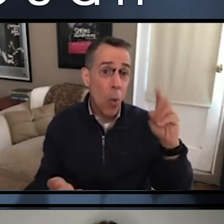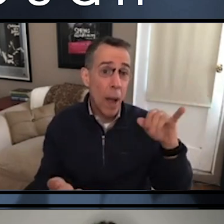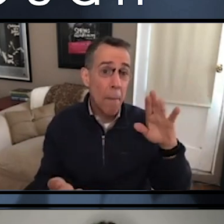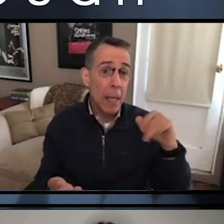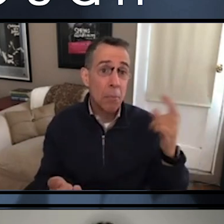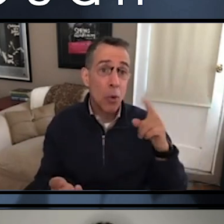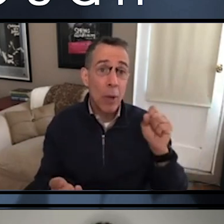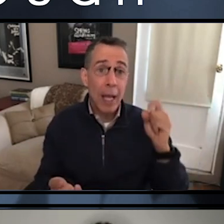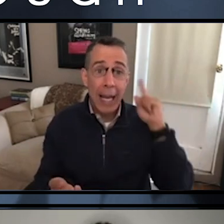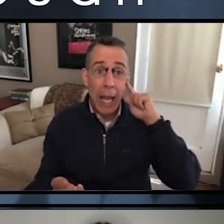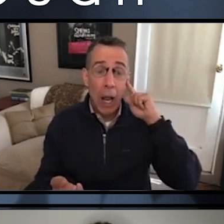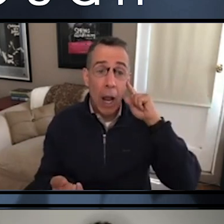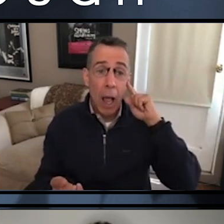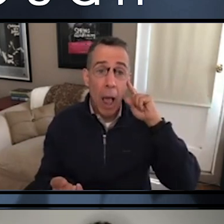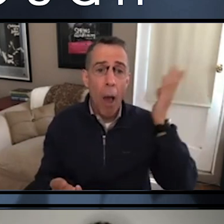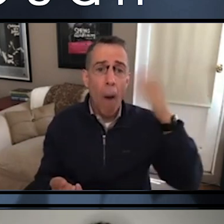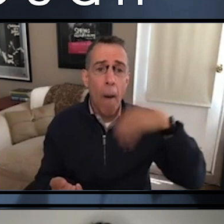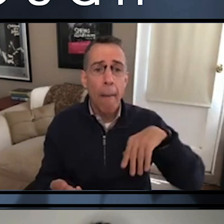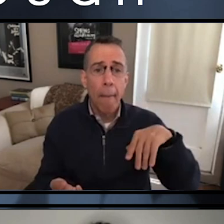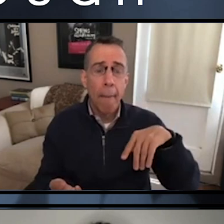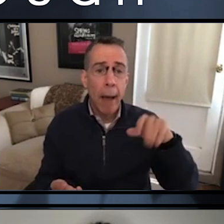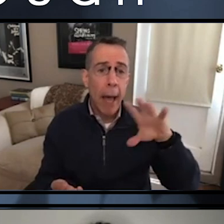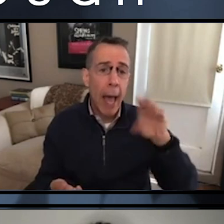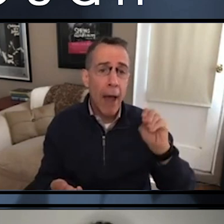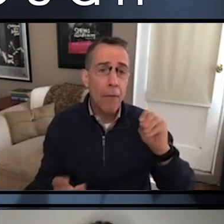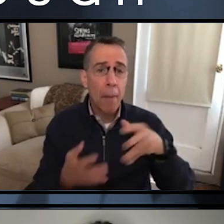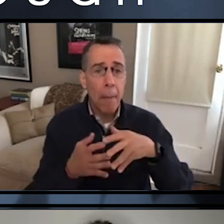hear, especially for me as an African-American male. Things that you